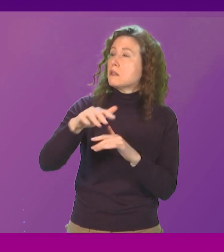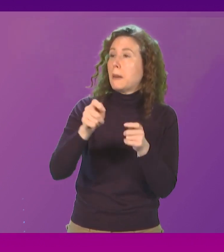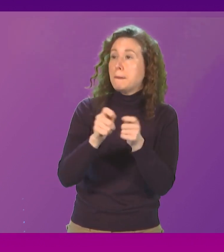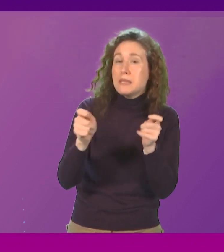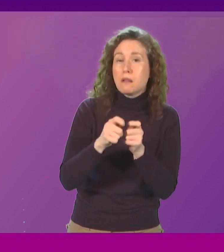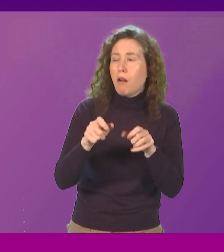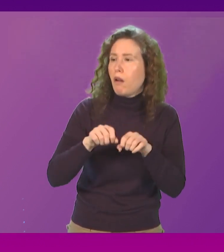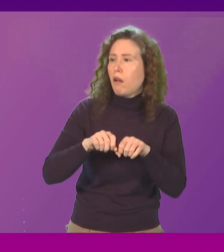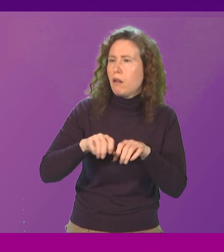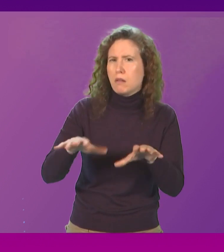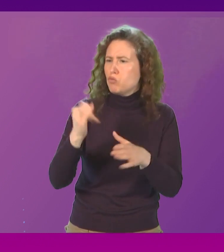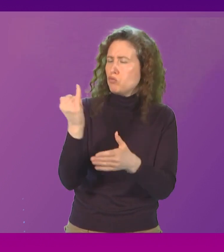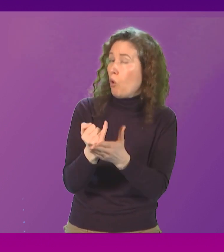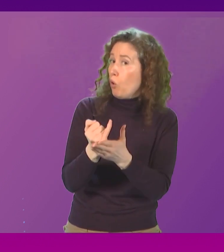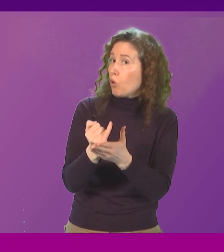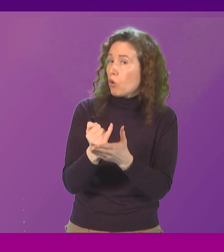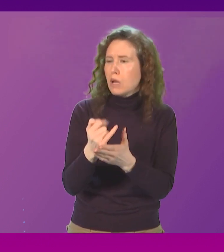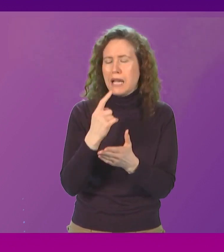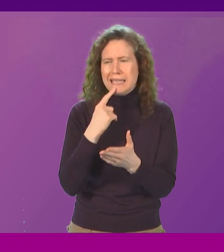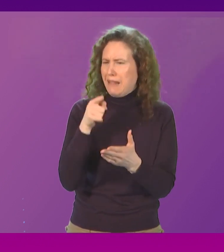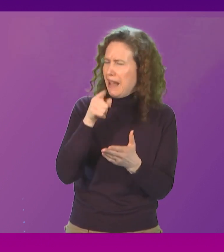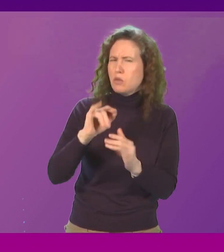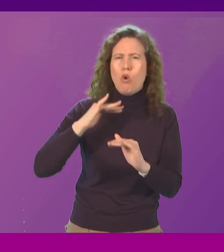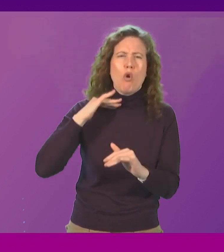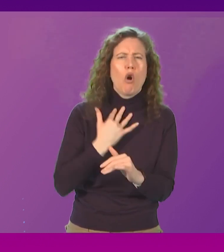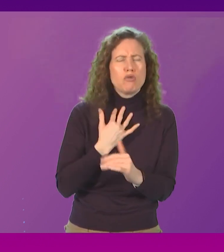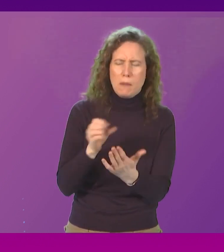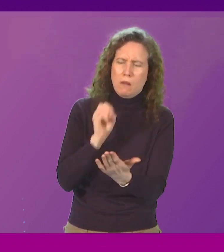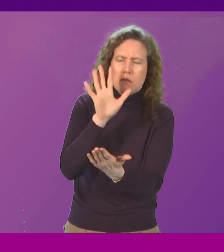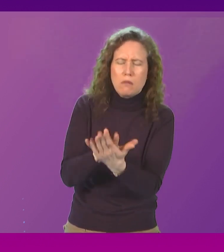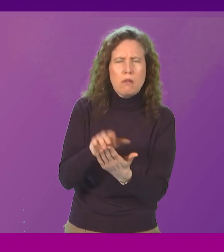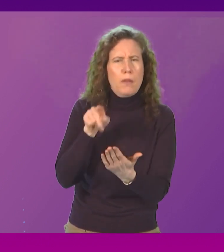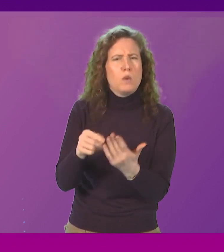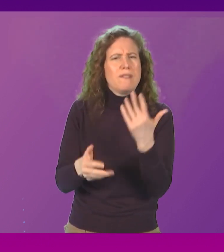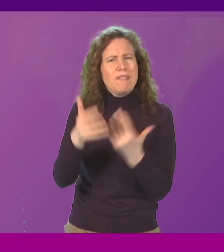was “flat wrong” as well as “malicious and wholly inaccurate”.